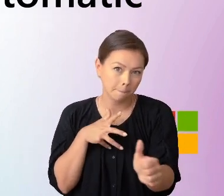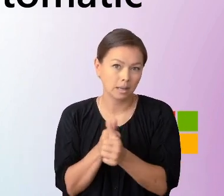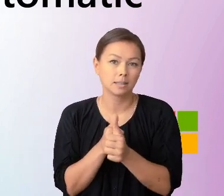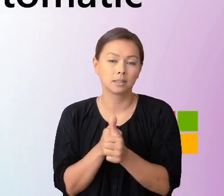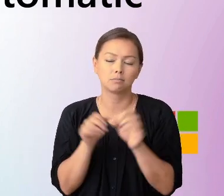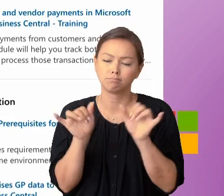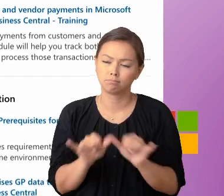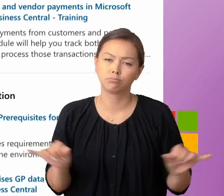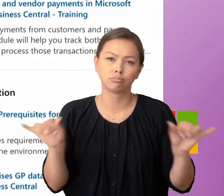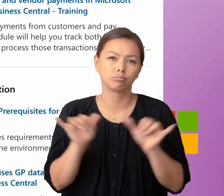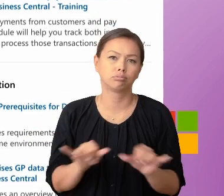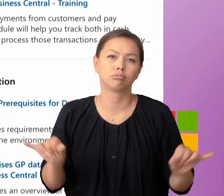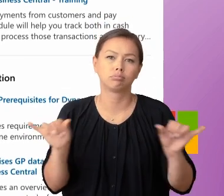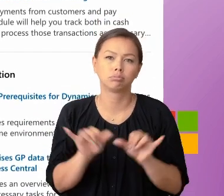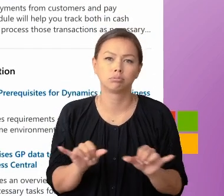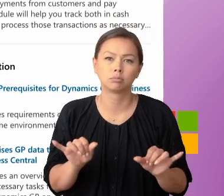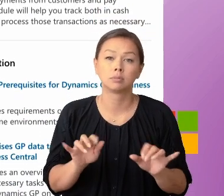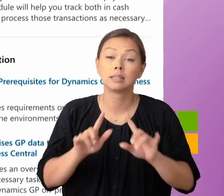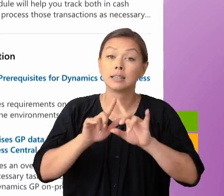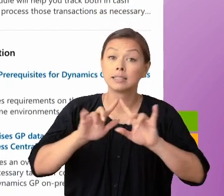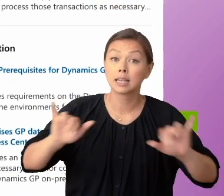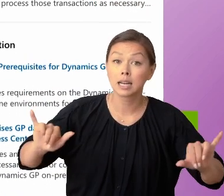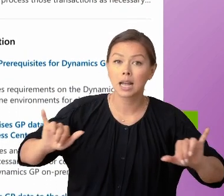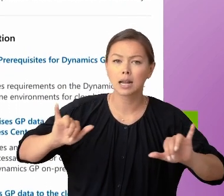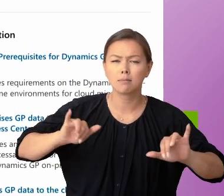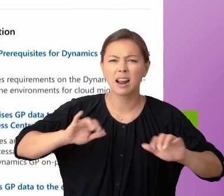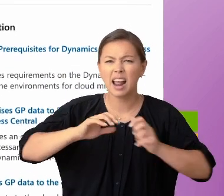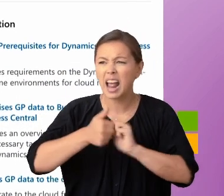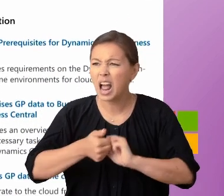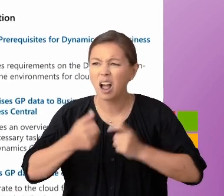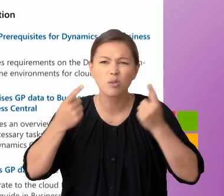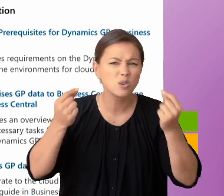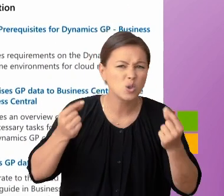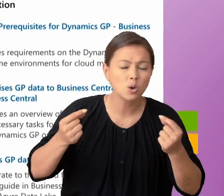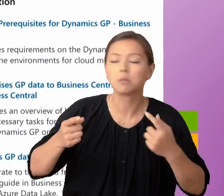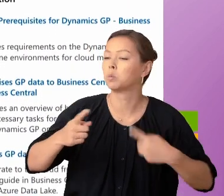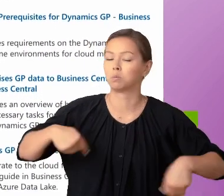updates. We've put together helpful videos that simplify and demystify